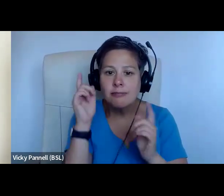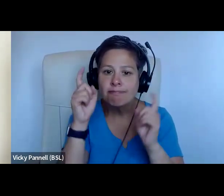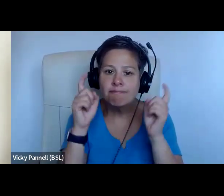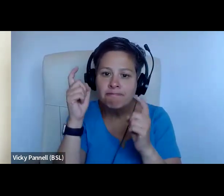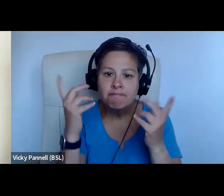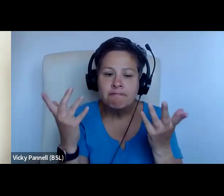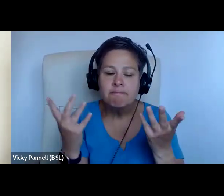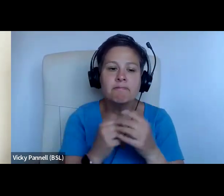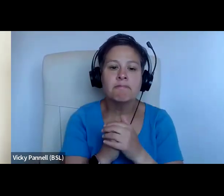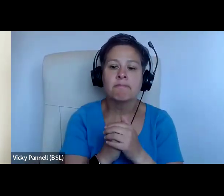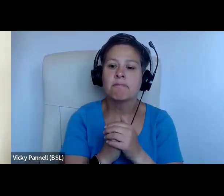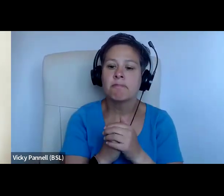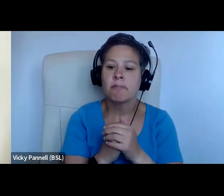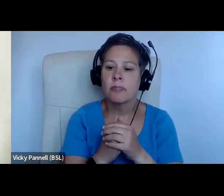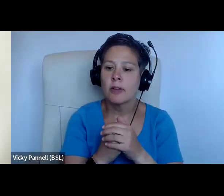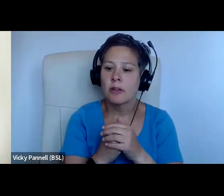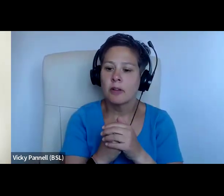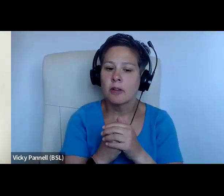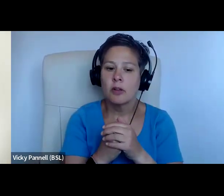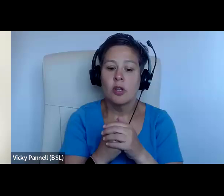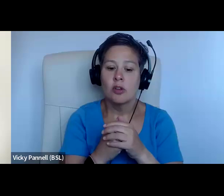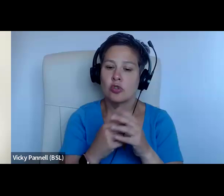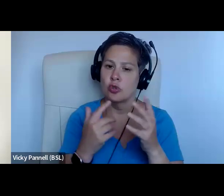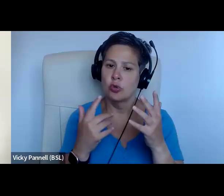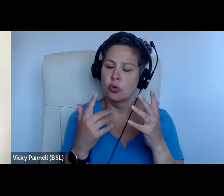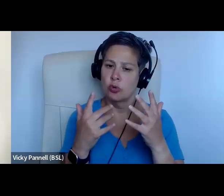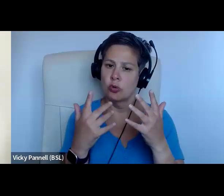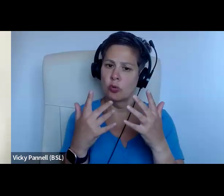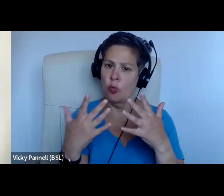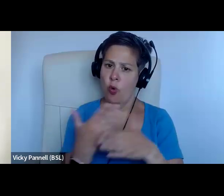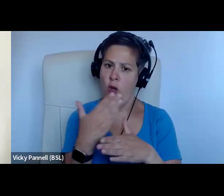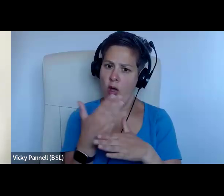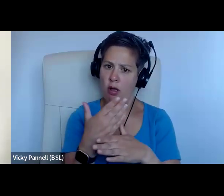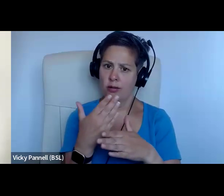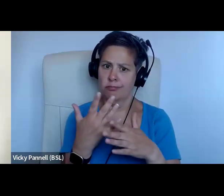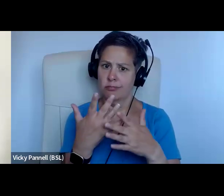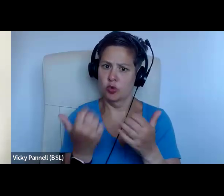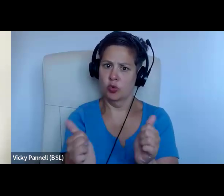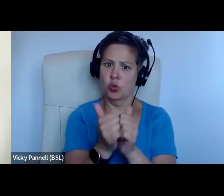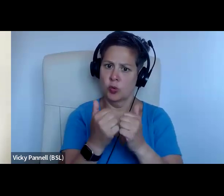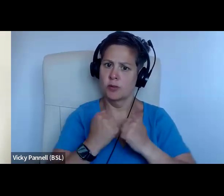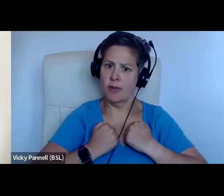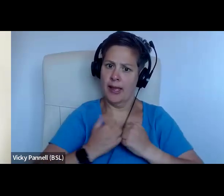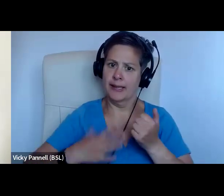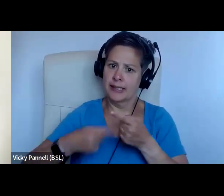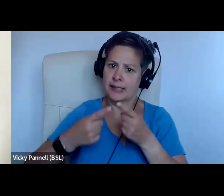the use of coaching support in particular, the cost of the program have gone up quite substantially, and they're projected if current